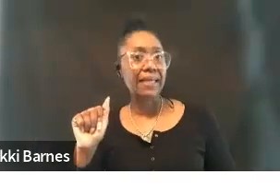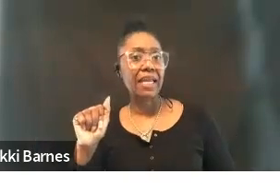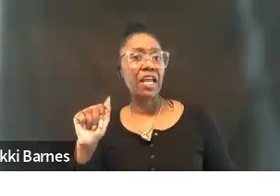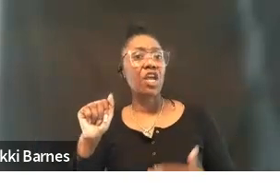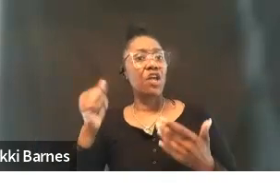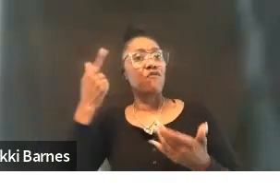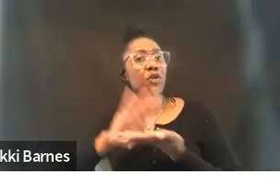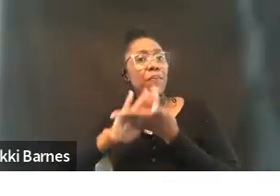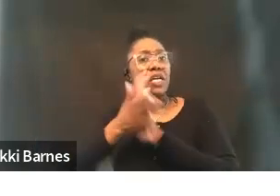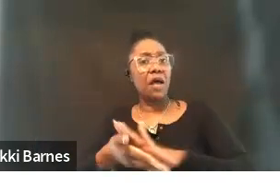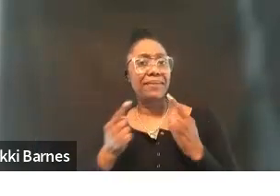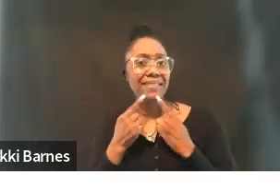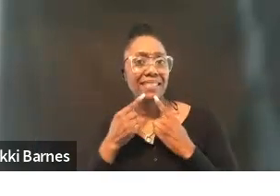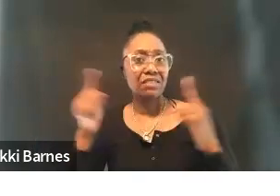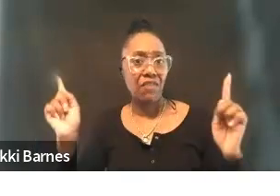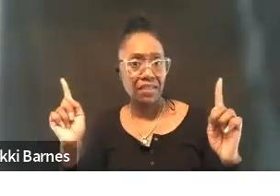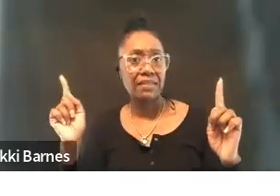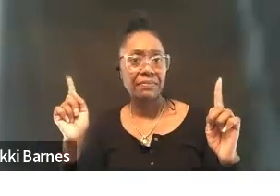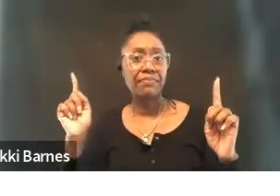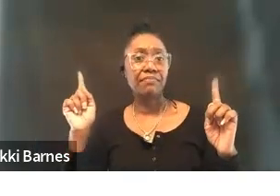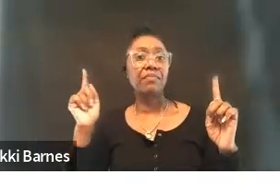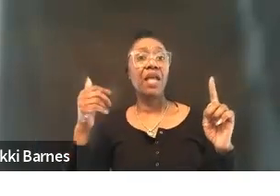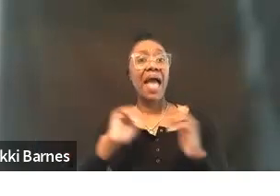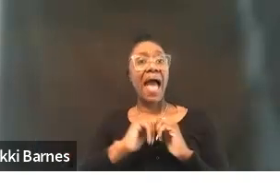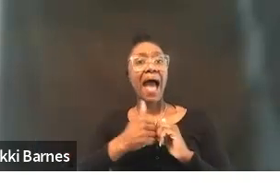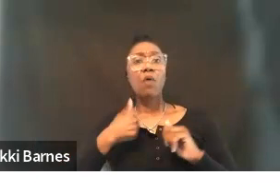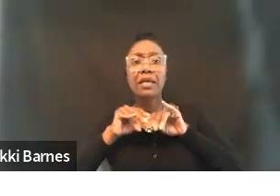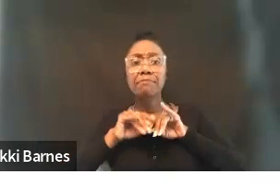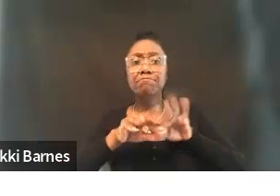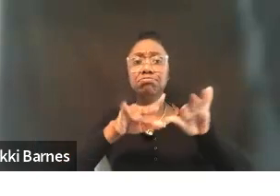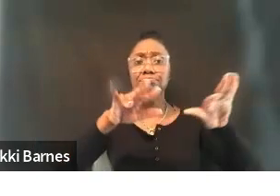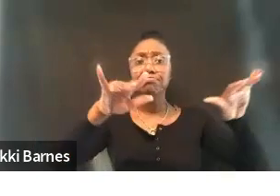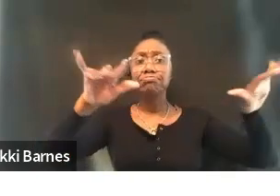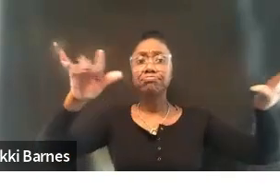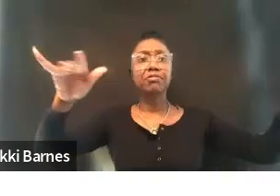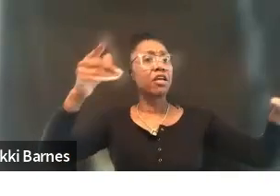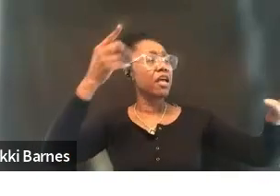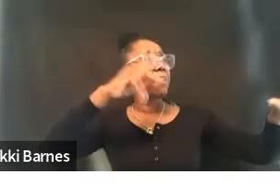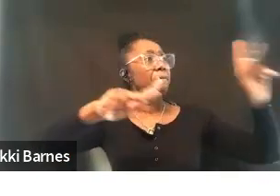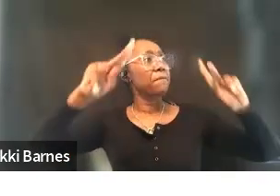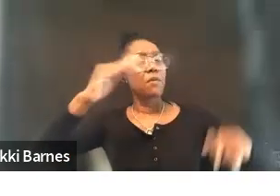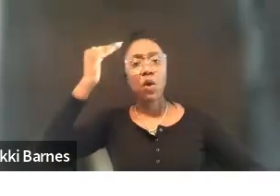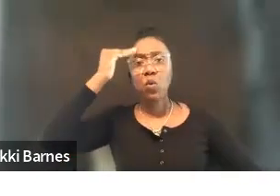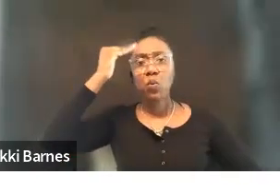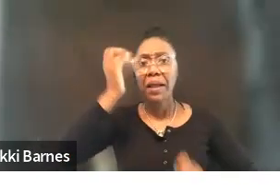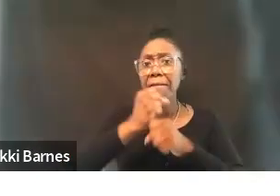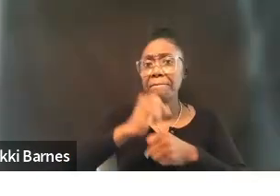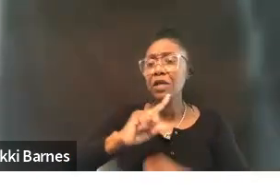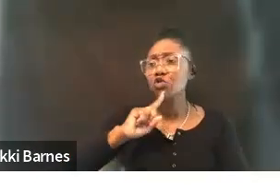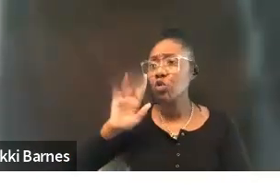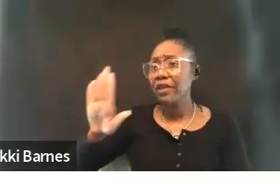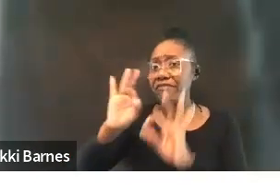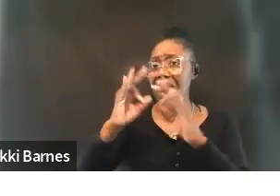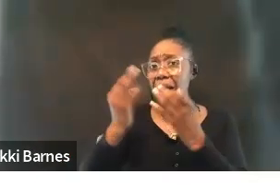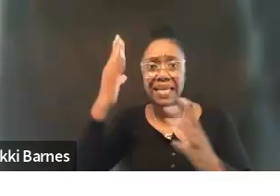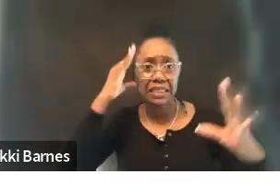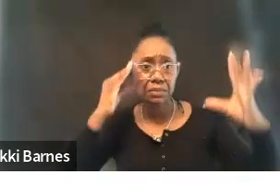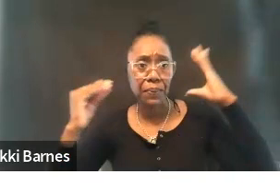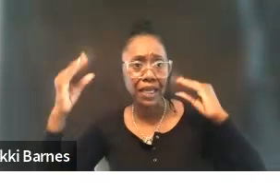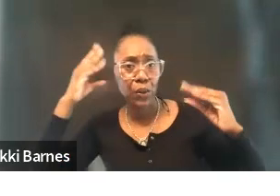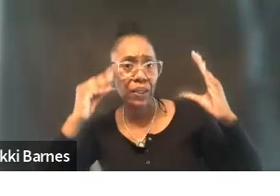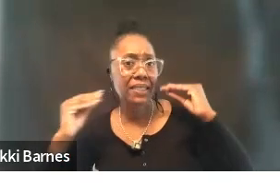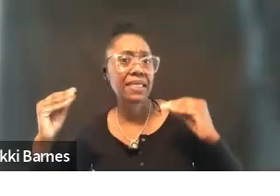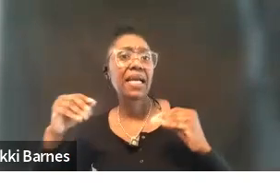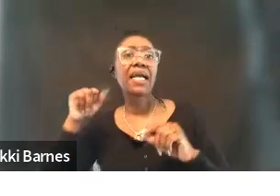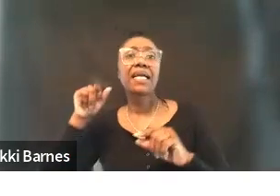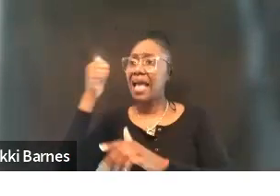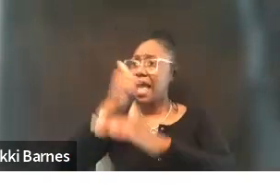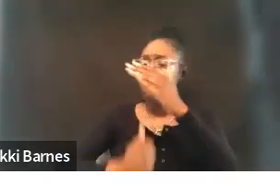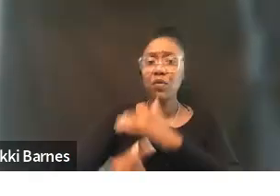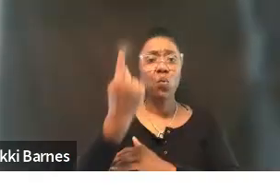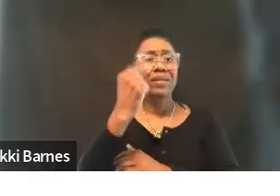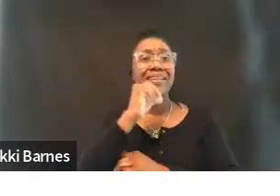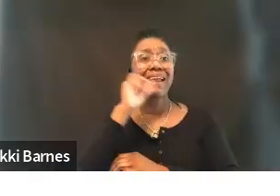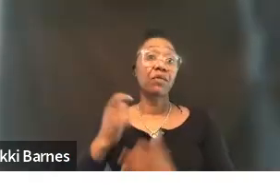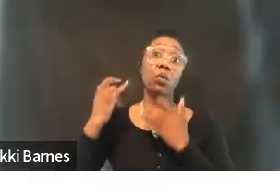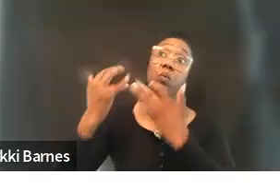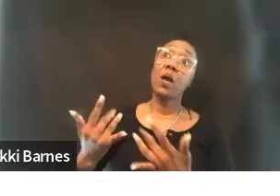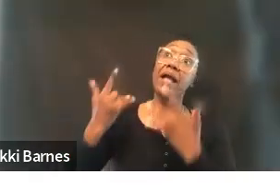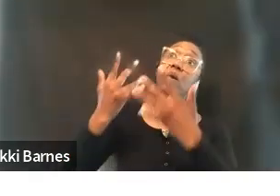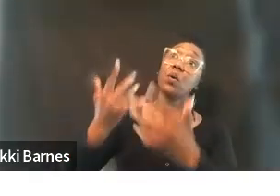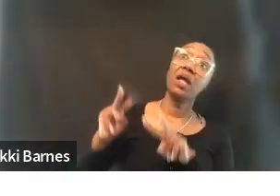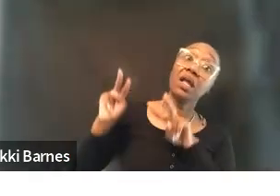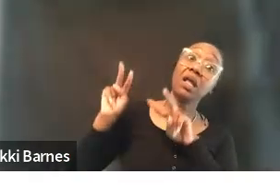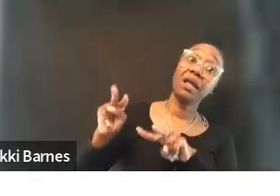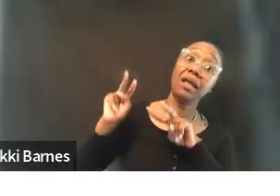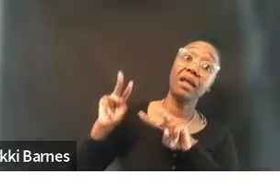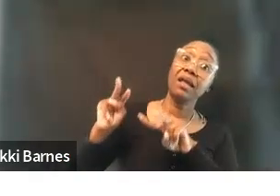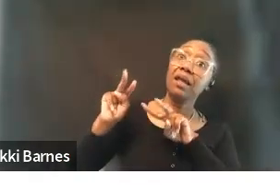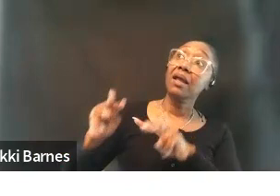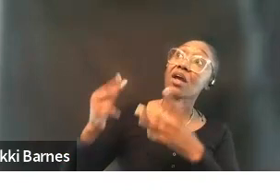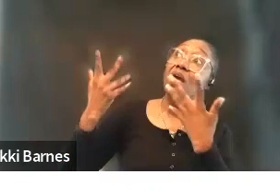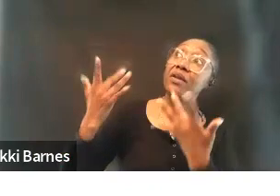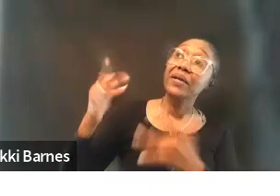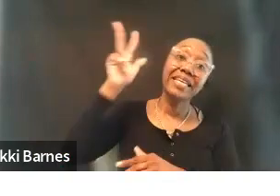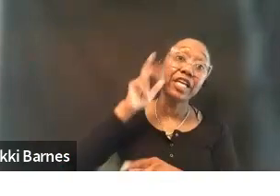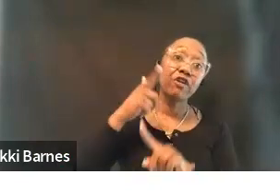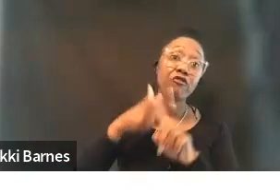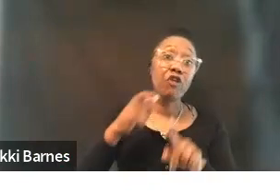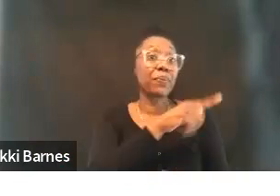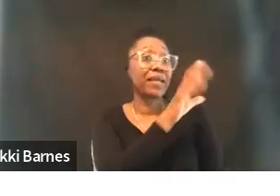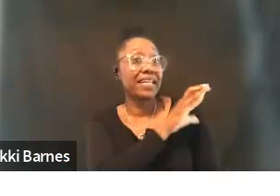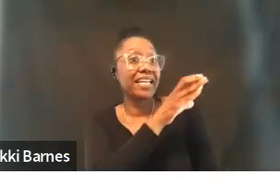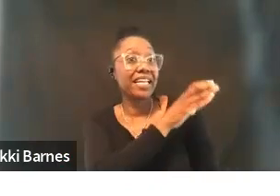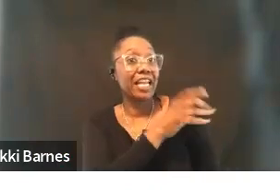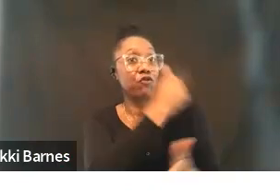How do we spread this? How do we get better outcomes for more people? And make sure that the family experience isn't the way that Ashley described and that everyone doesn't have to wait until they can get to one of our clinicians to actually get the services that they need.